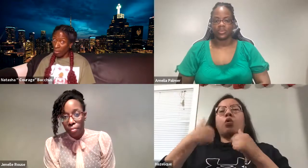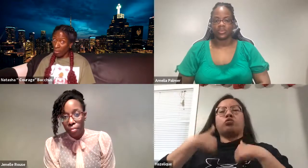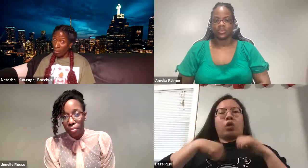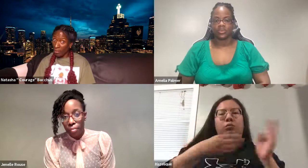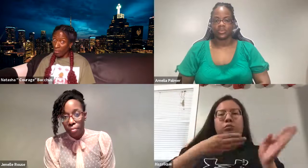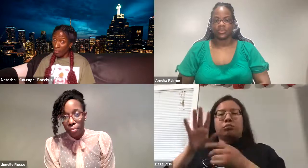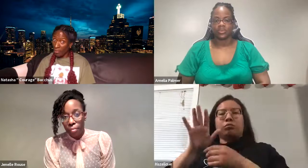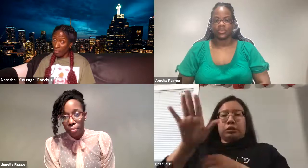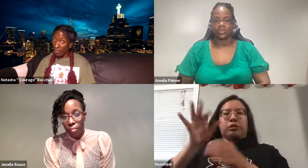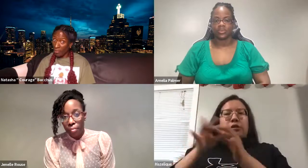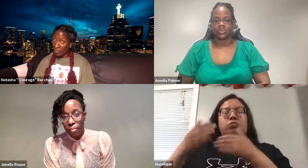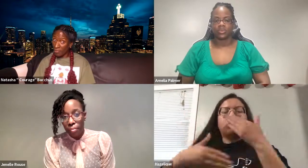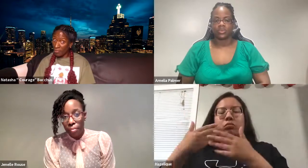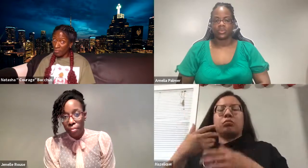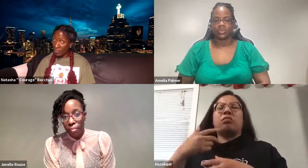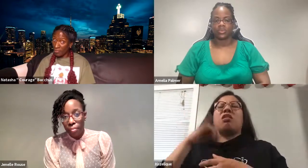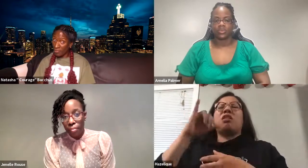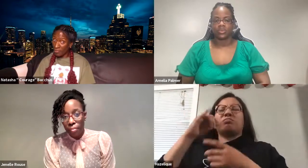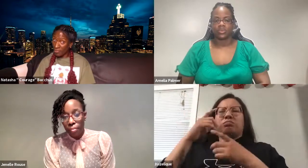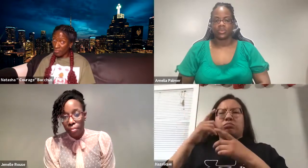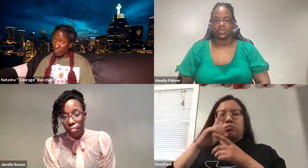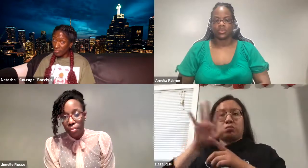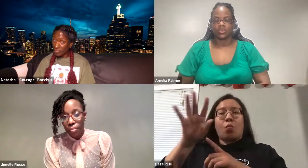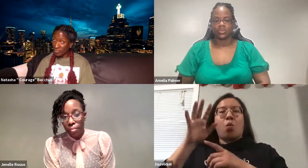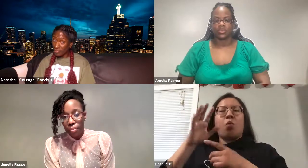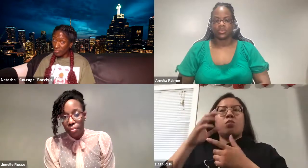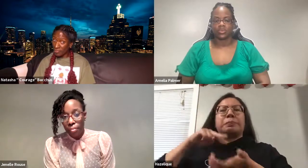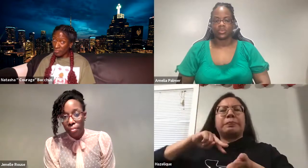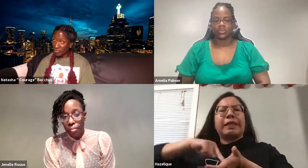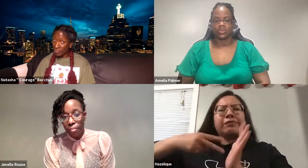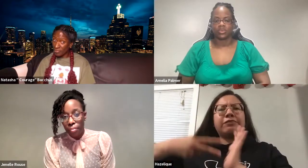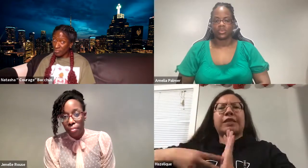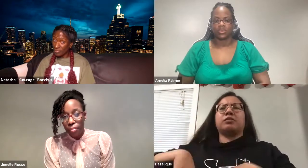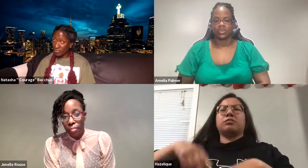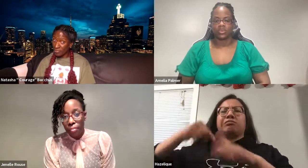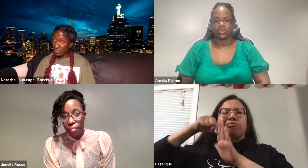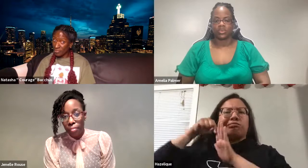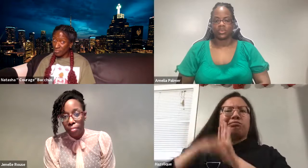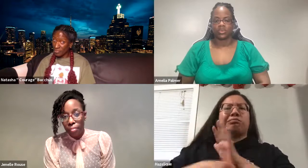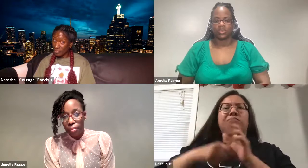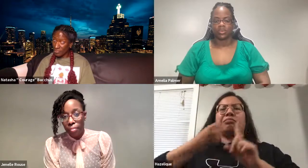so they provided me with different tools to understand the indigenous languages and it